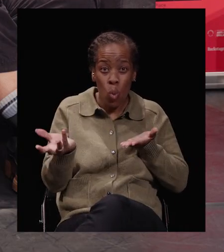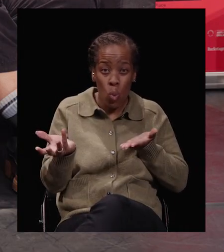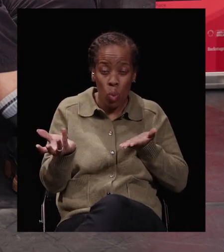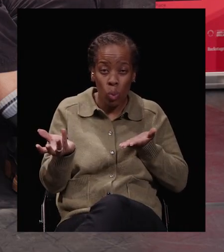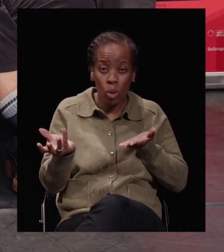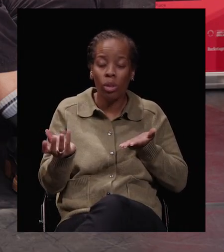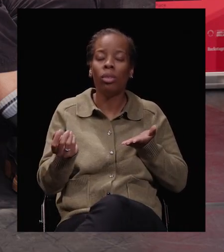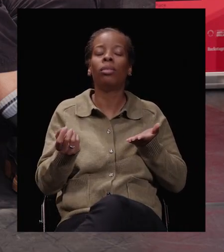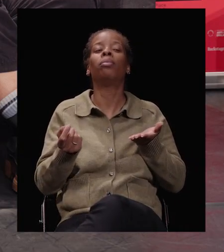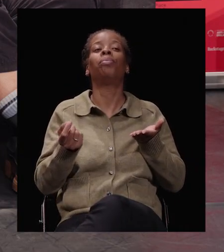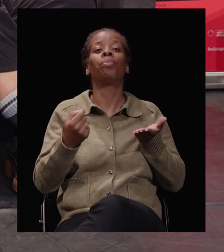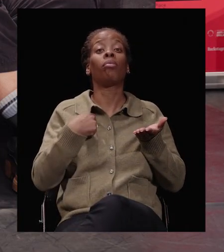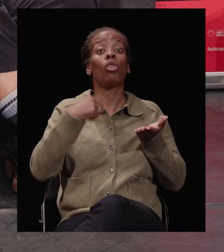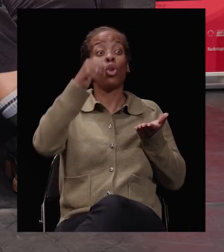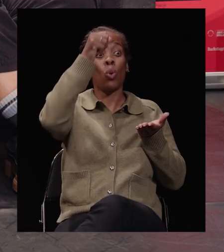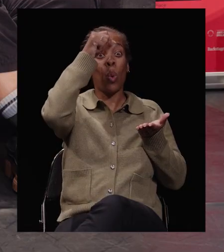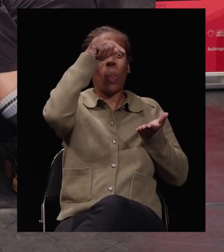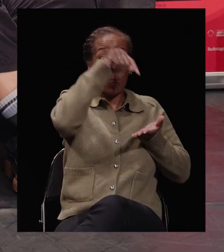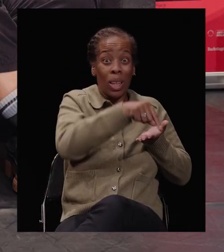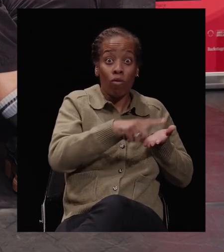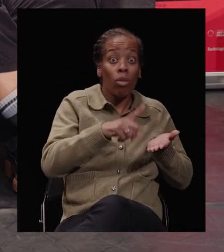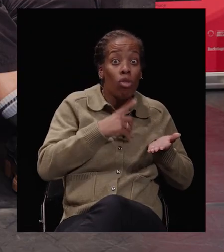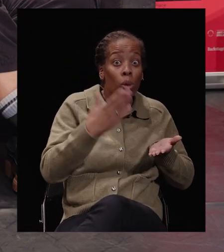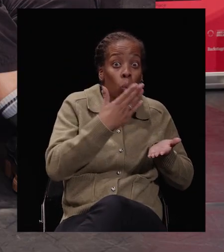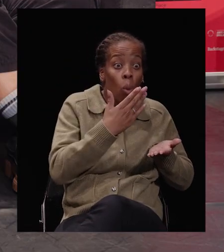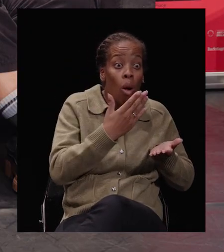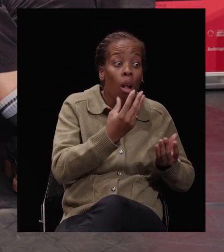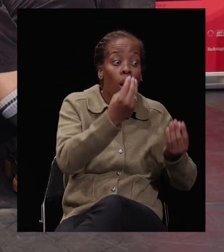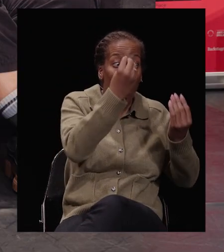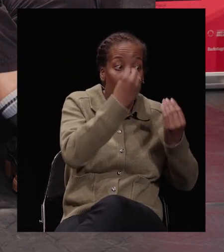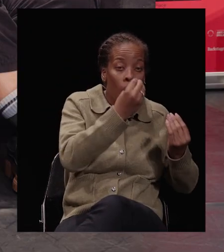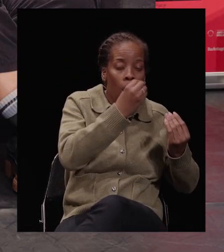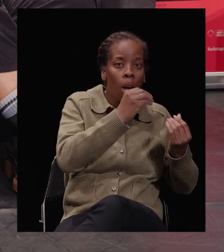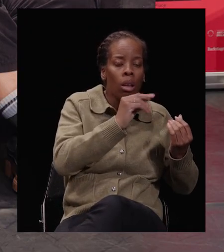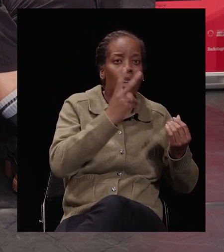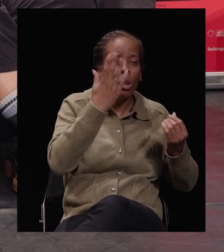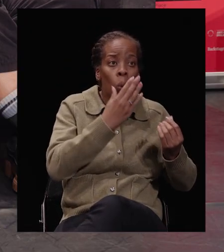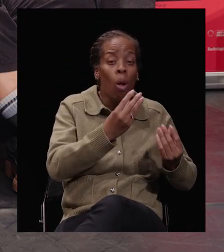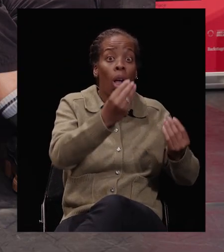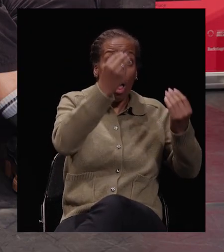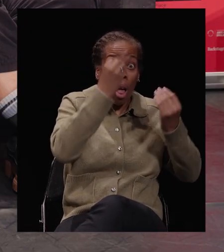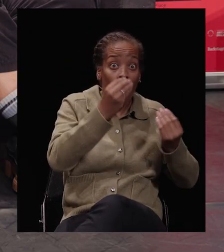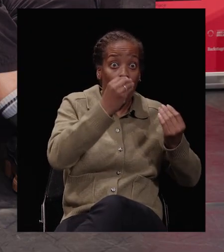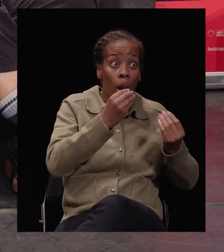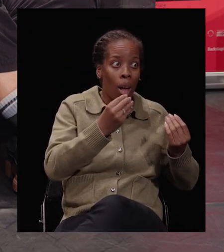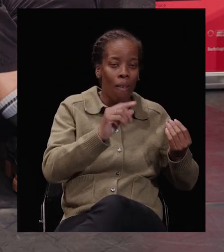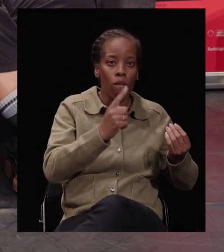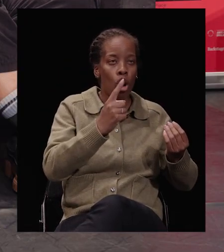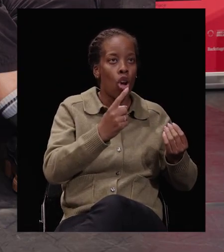But I knew that was how I accessed art and dance. And I think if you're a young person